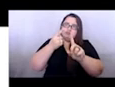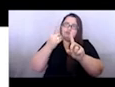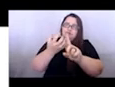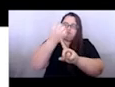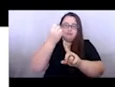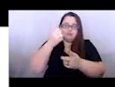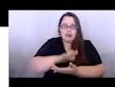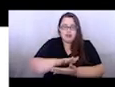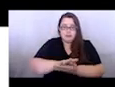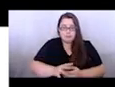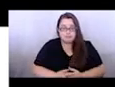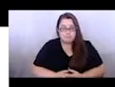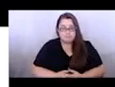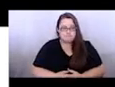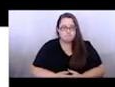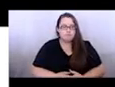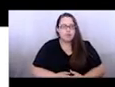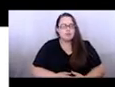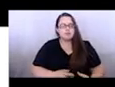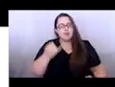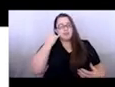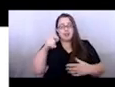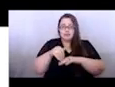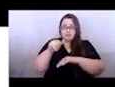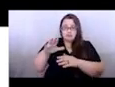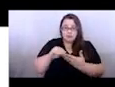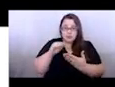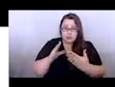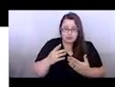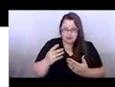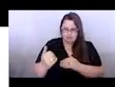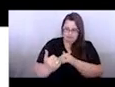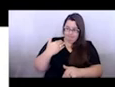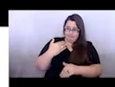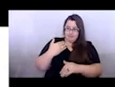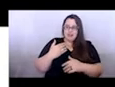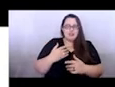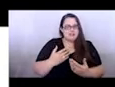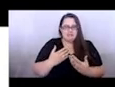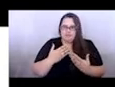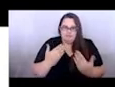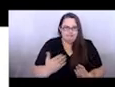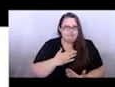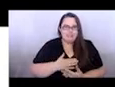So if you do need to refer students to us, feel free to do so and we'll list our contact information in a couple of slides.